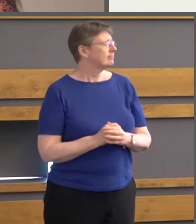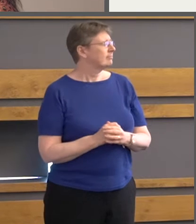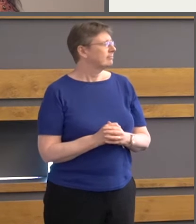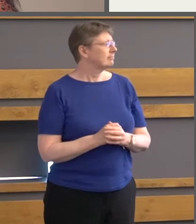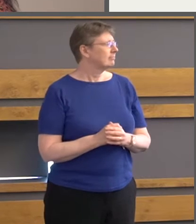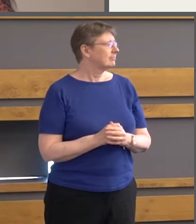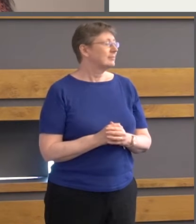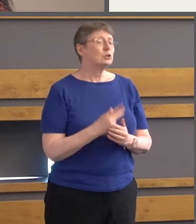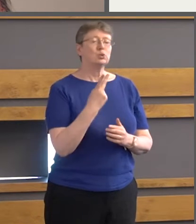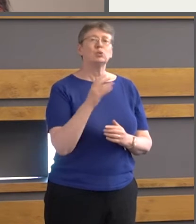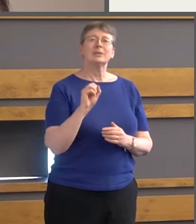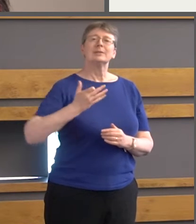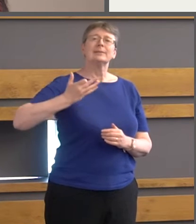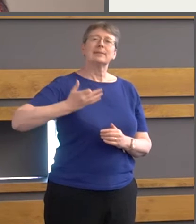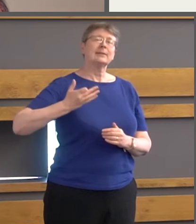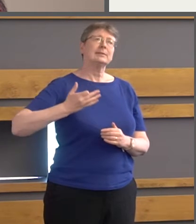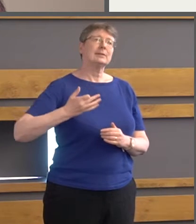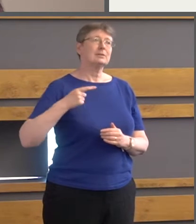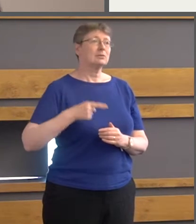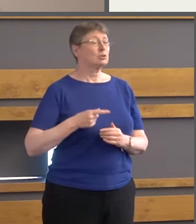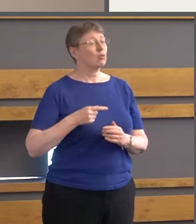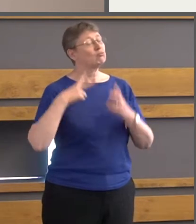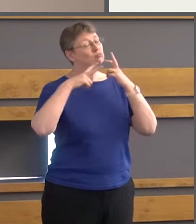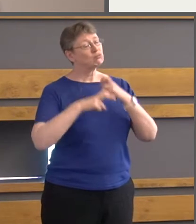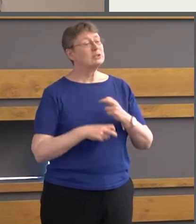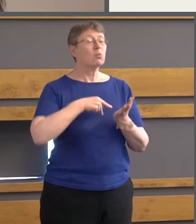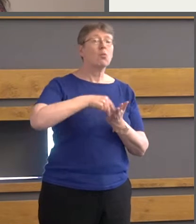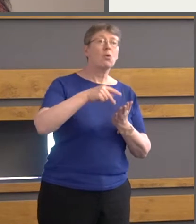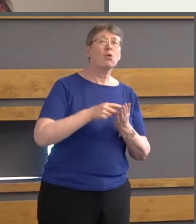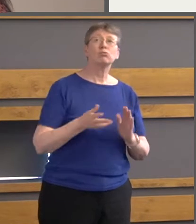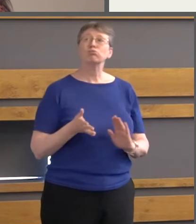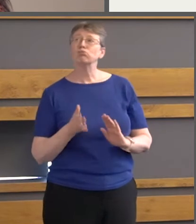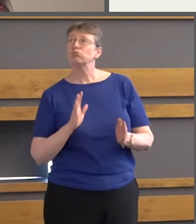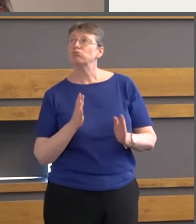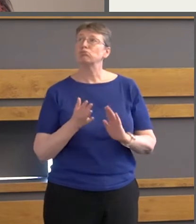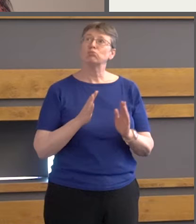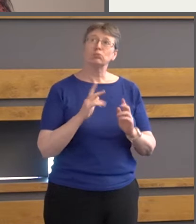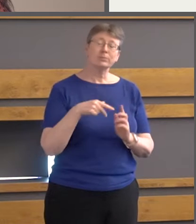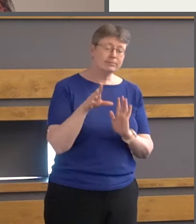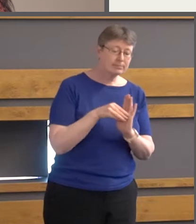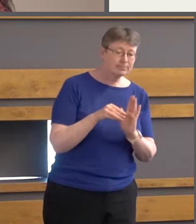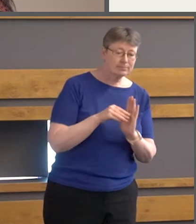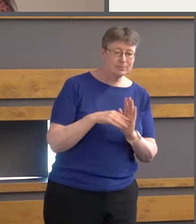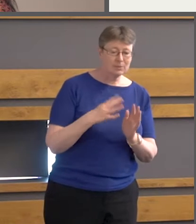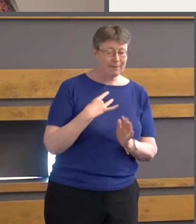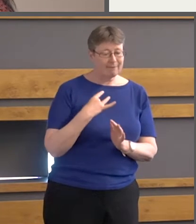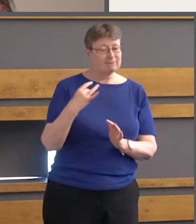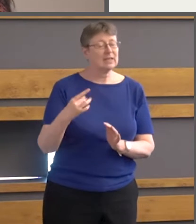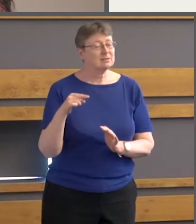So in 2019, after taking these research walks, I was invited to write a text for a newspaper project titled Remnants,